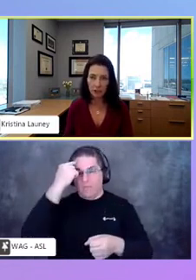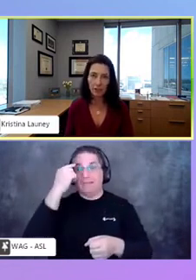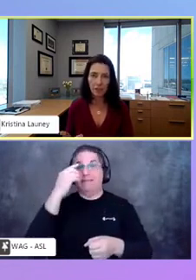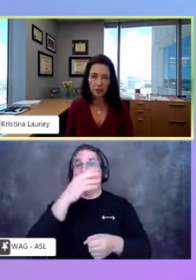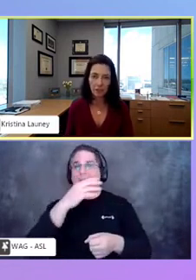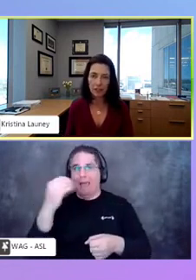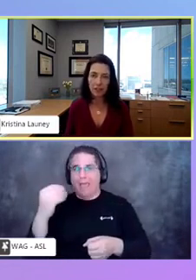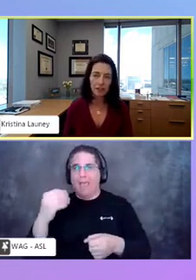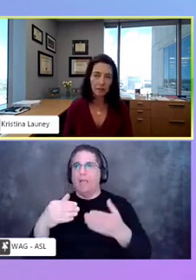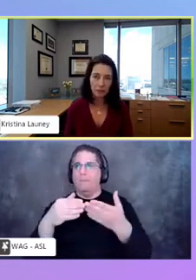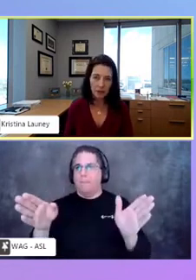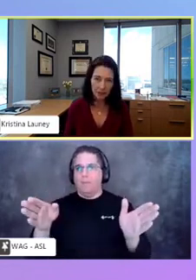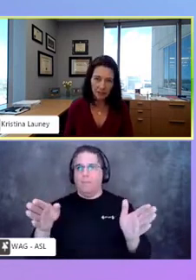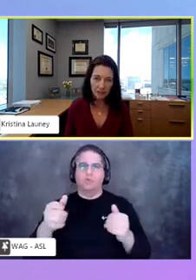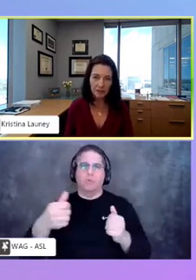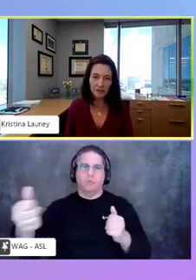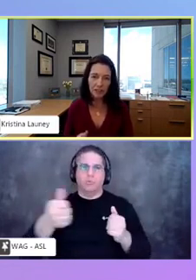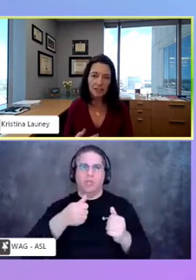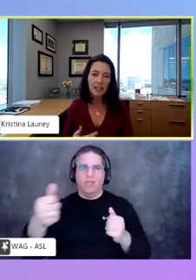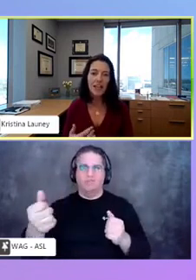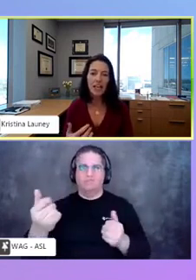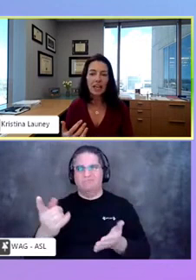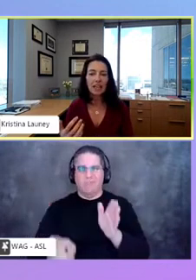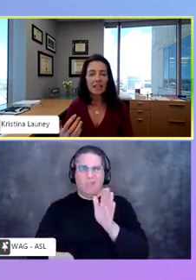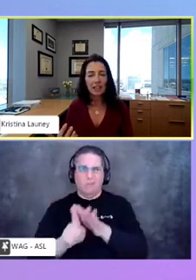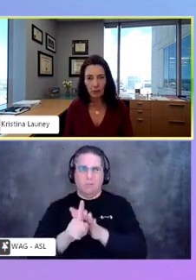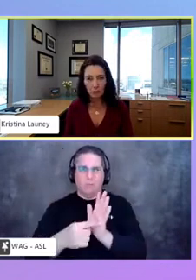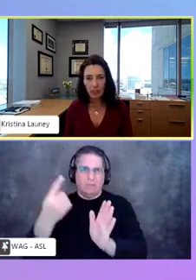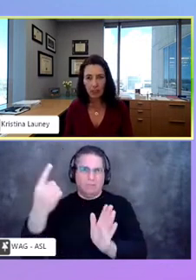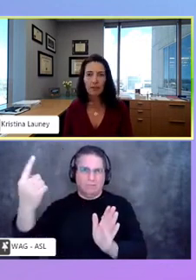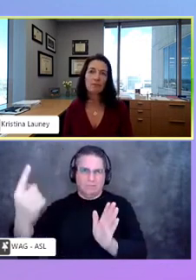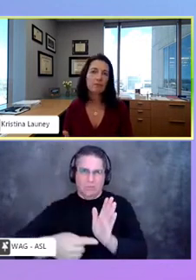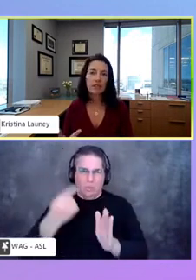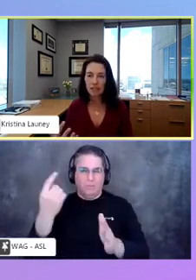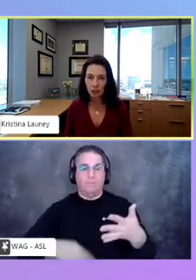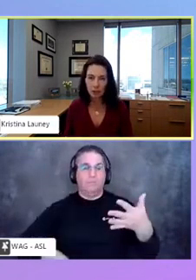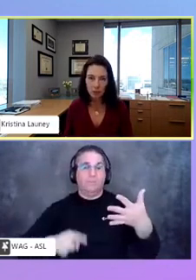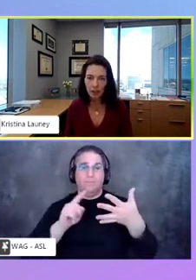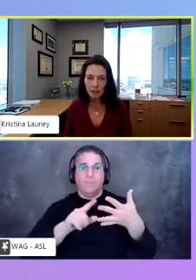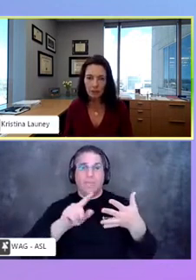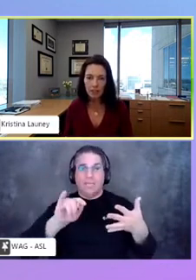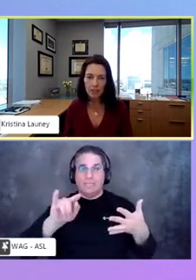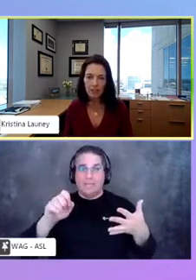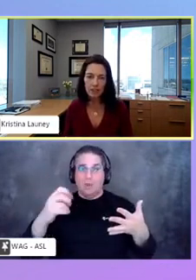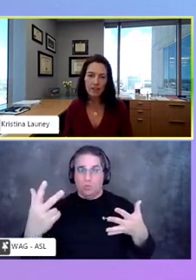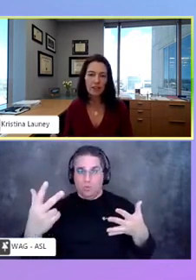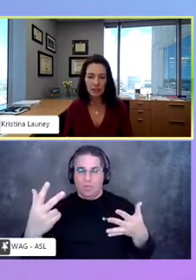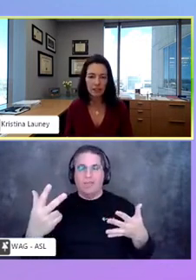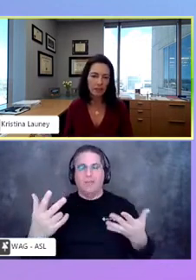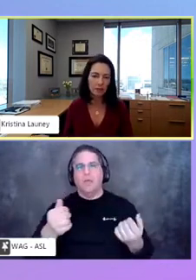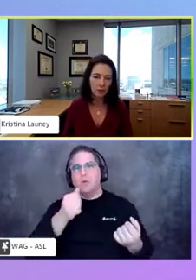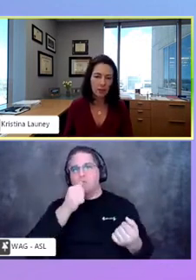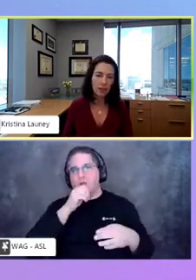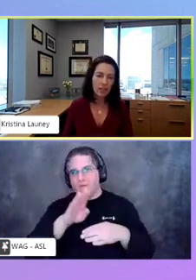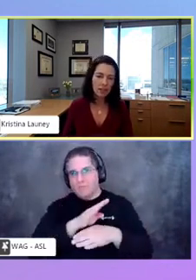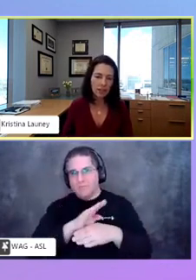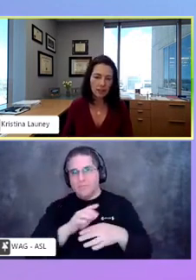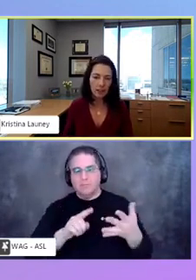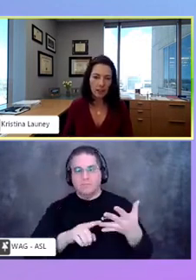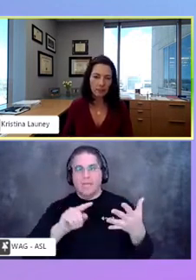here my Title 2, state and local governments, Title 2 also public transportation, although that doesn't come up